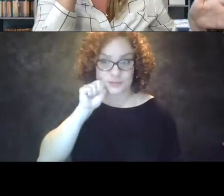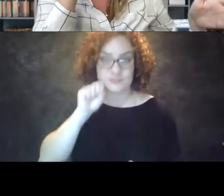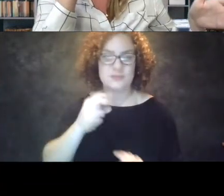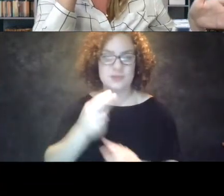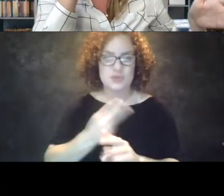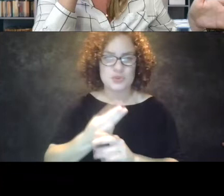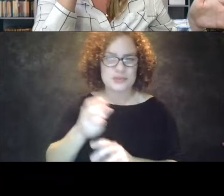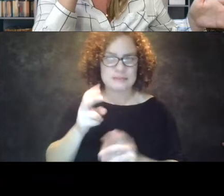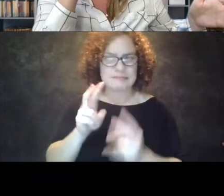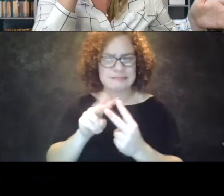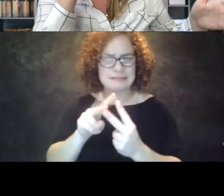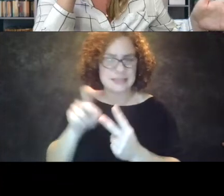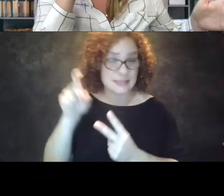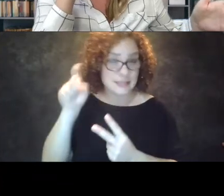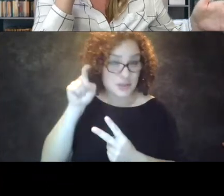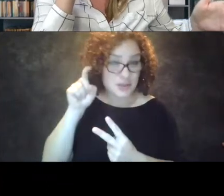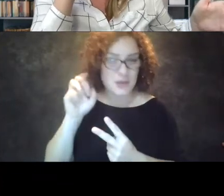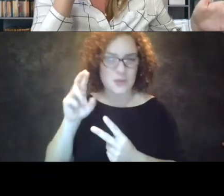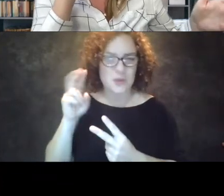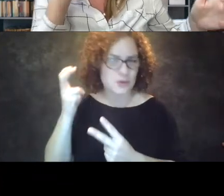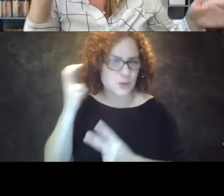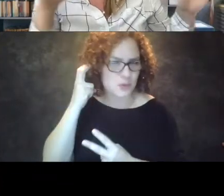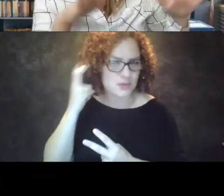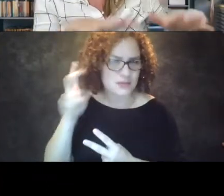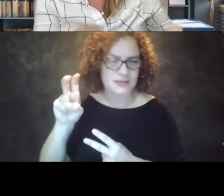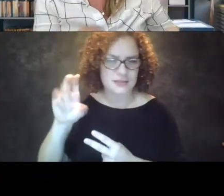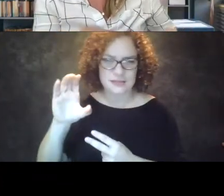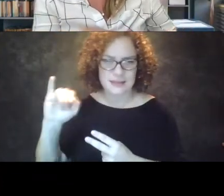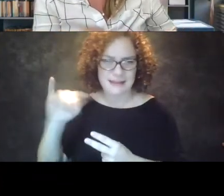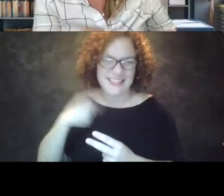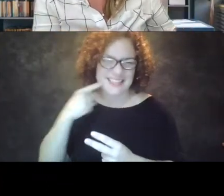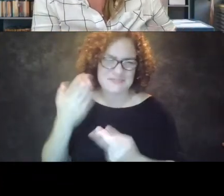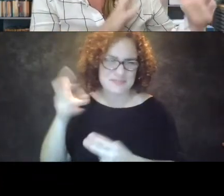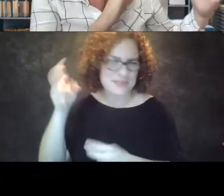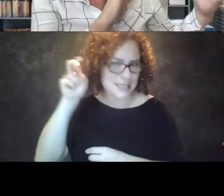cochlear implant, I want to say hearing aids, but his hearing was still pretty low. But